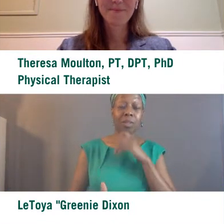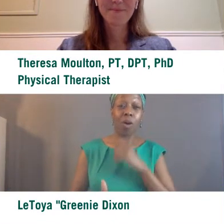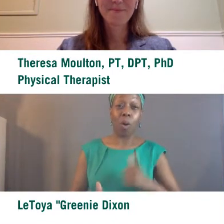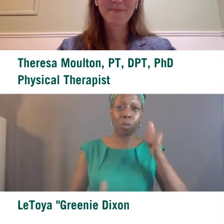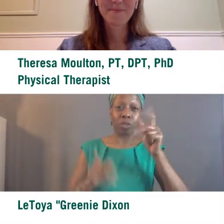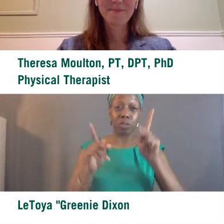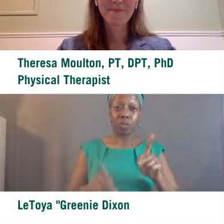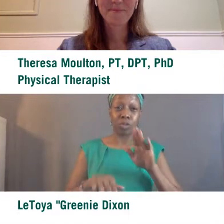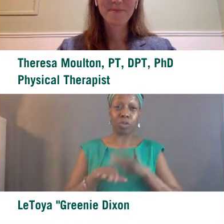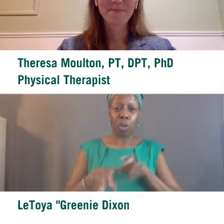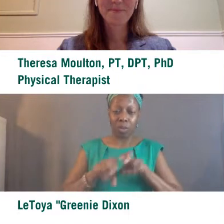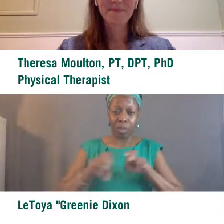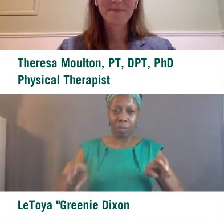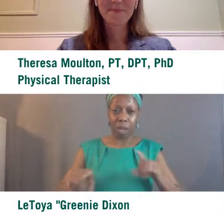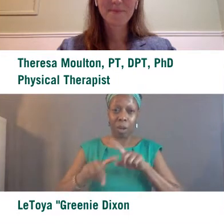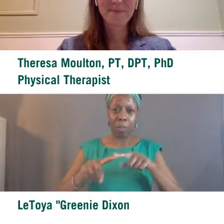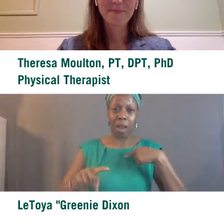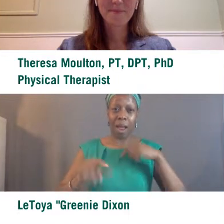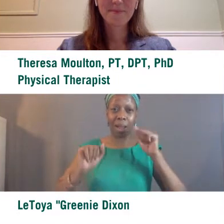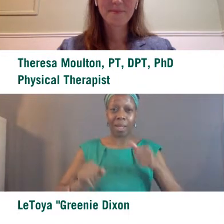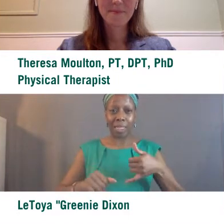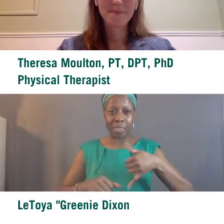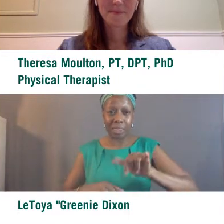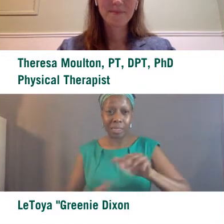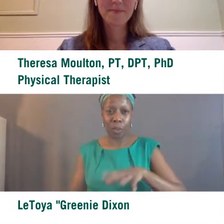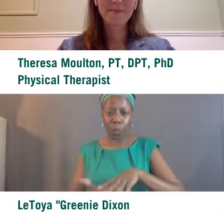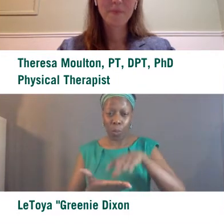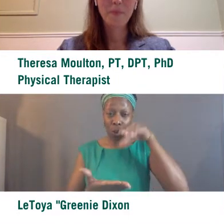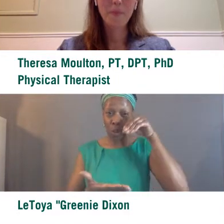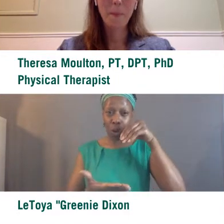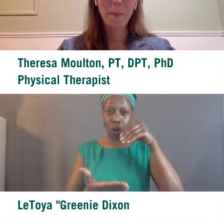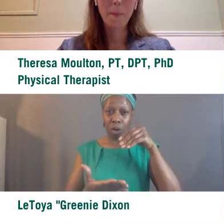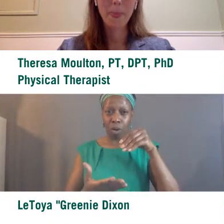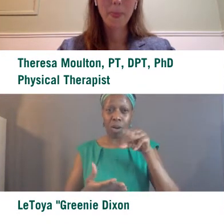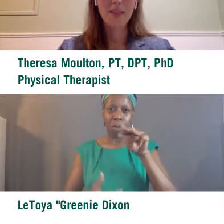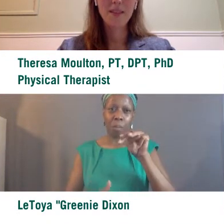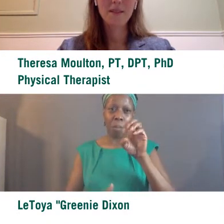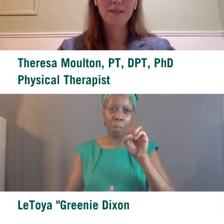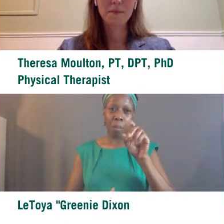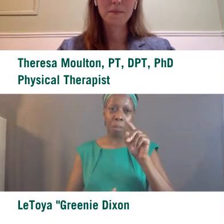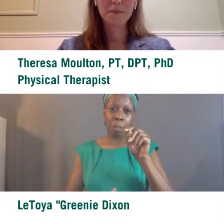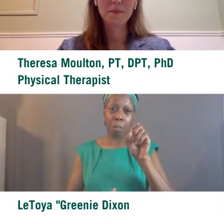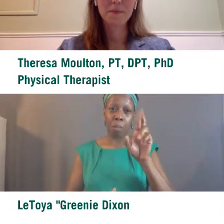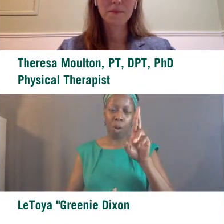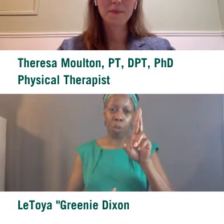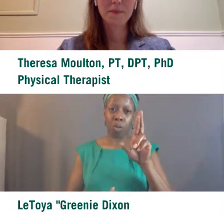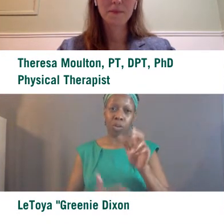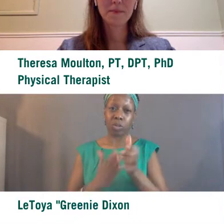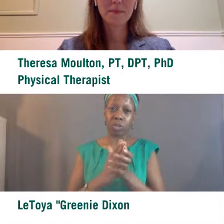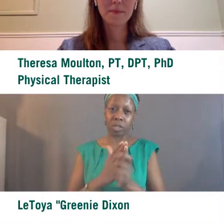And so that you can affect the change at a brain level or at least at a learning level.